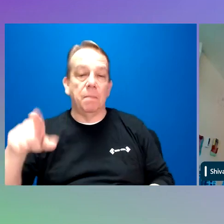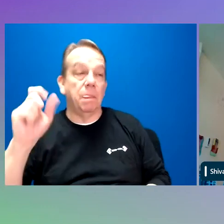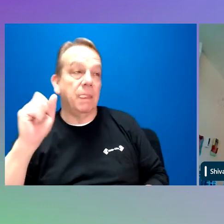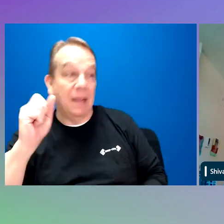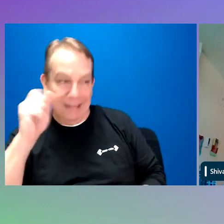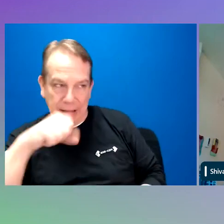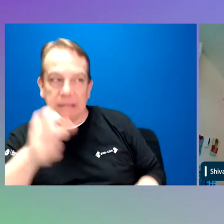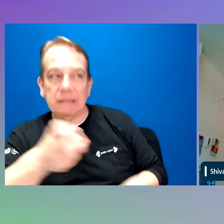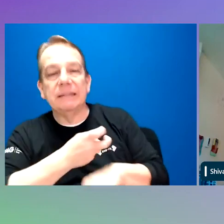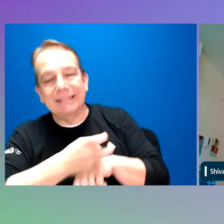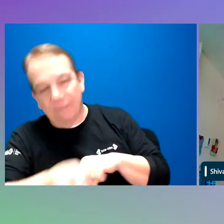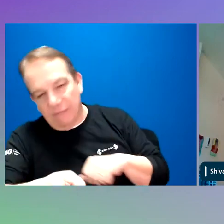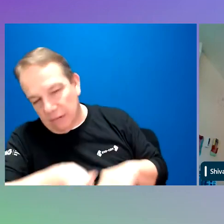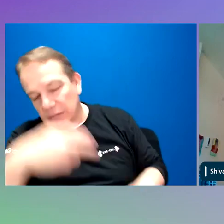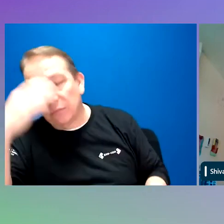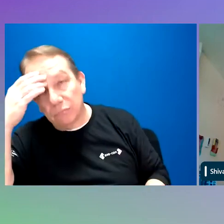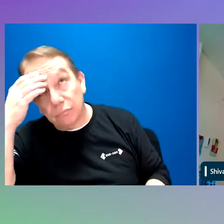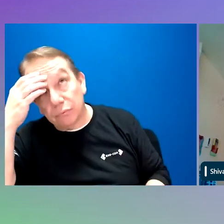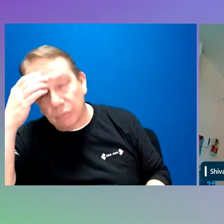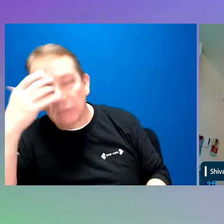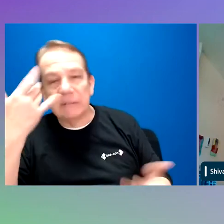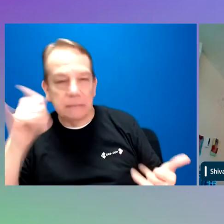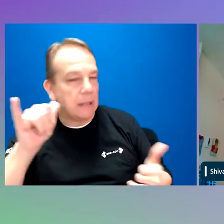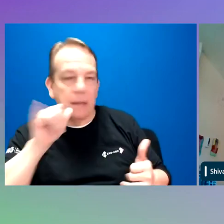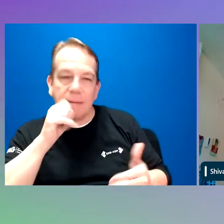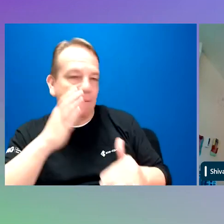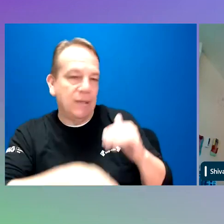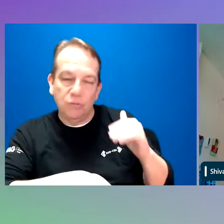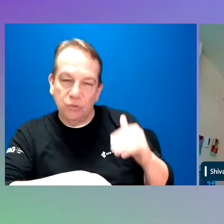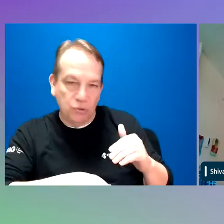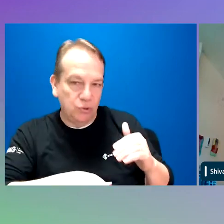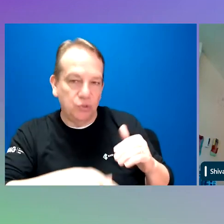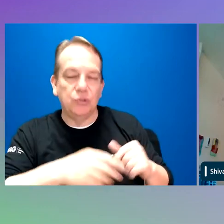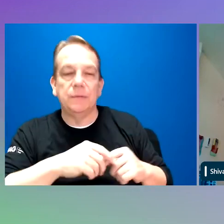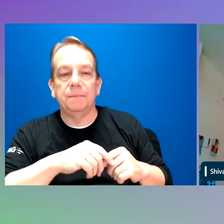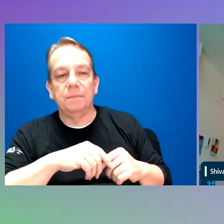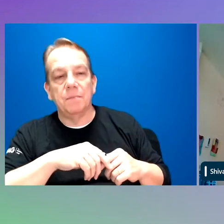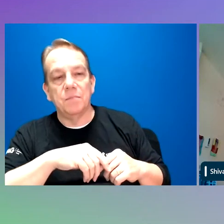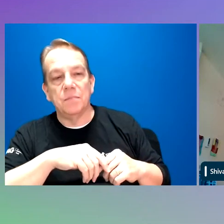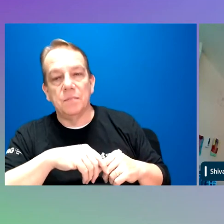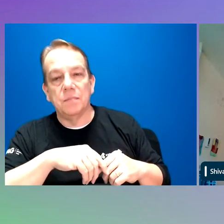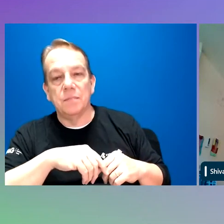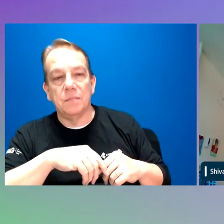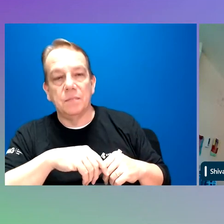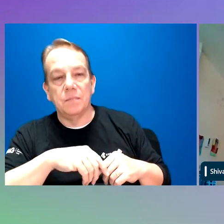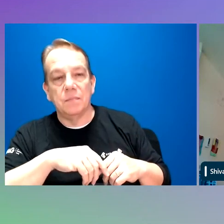And it is still work in